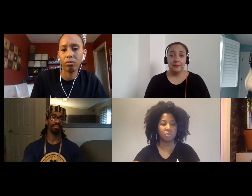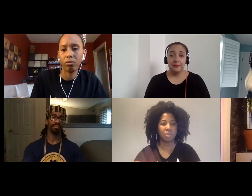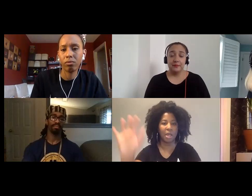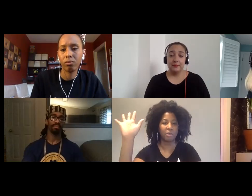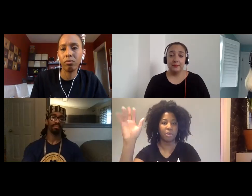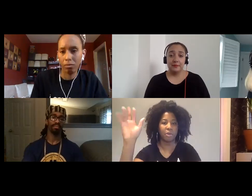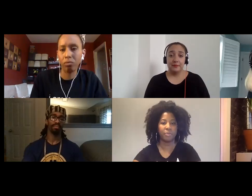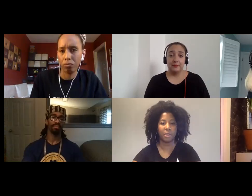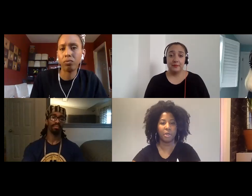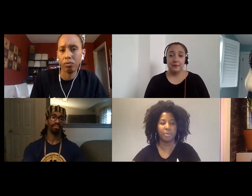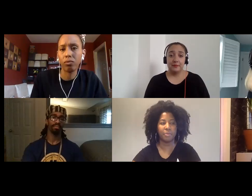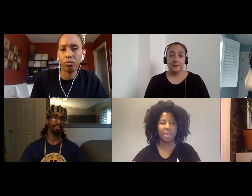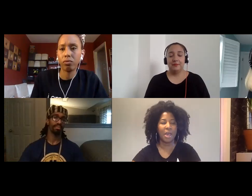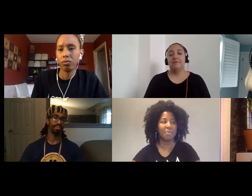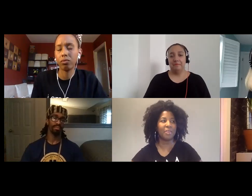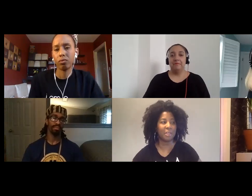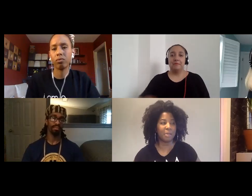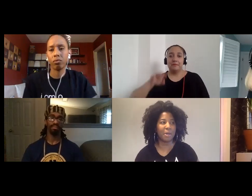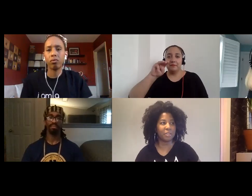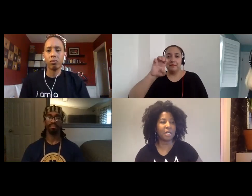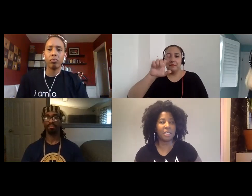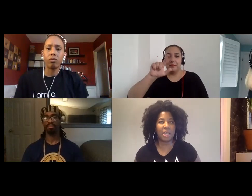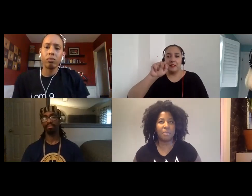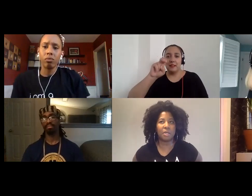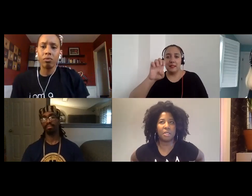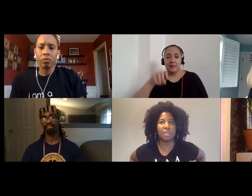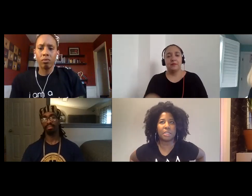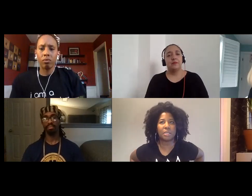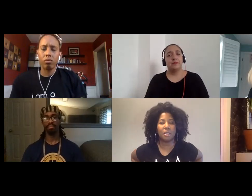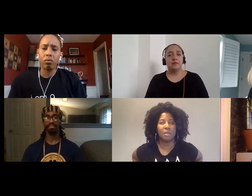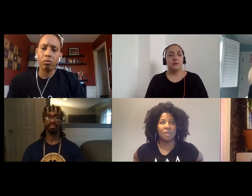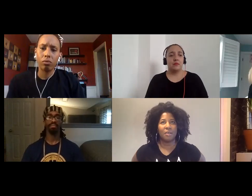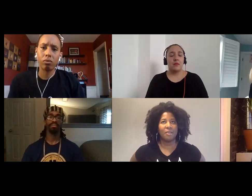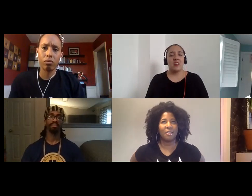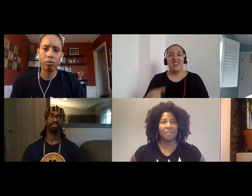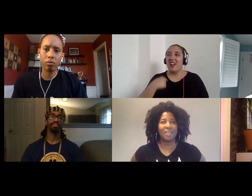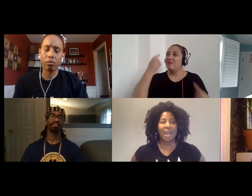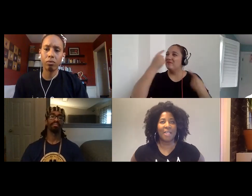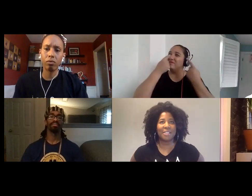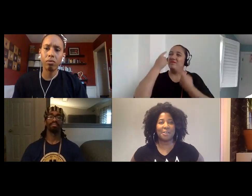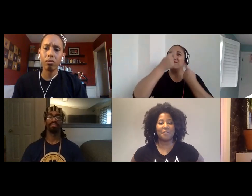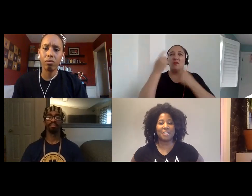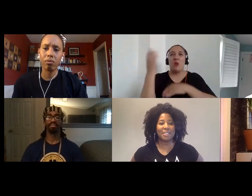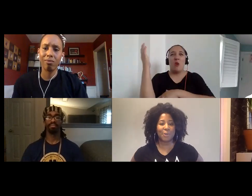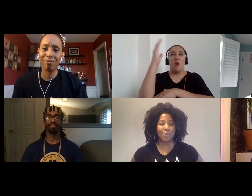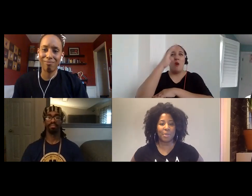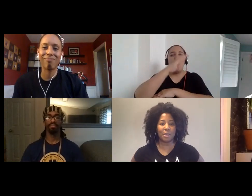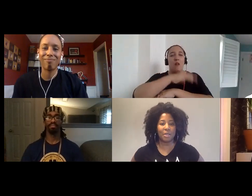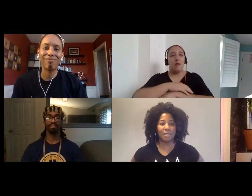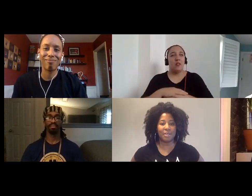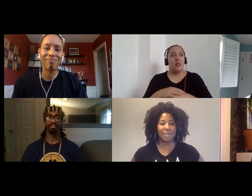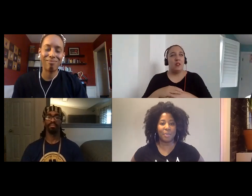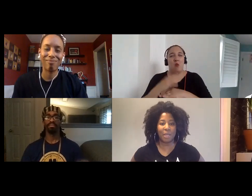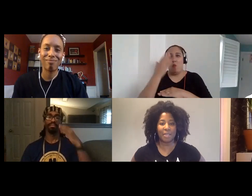I have been thinking about this all day because the idea of a dystopia implies